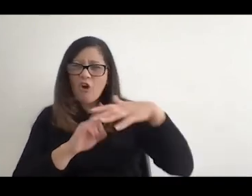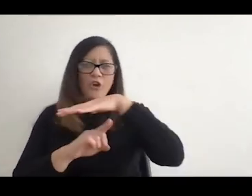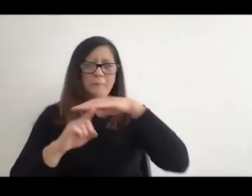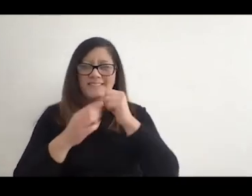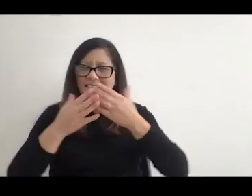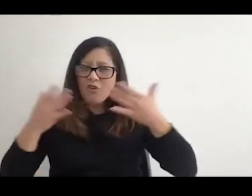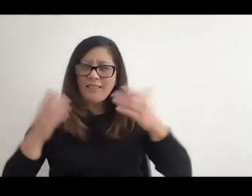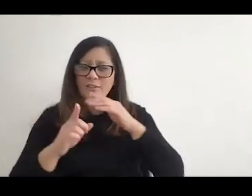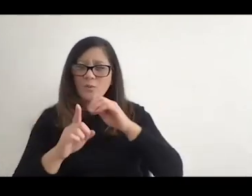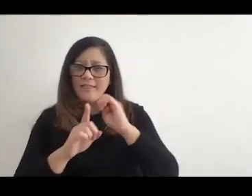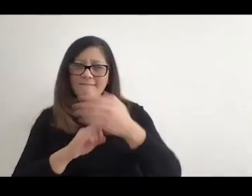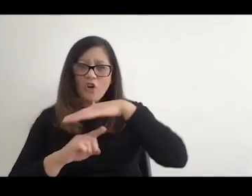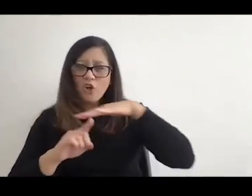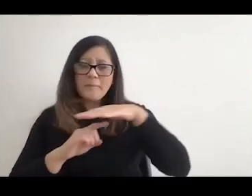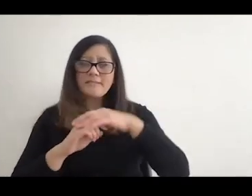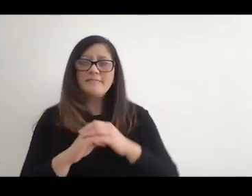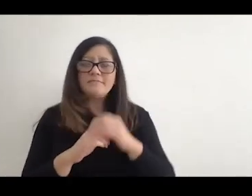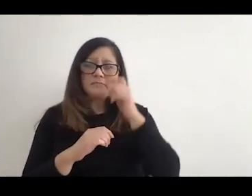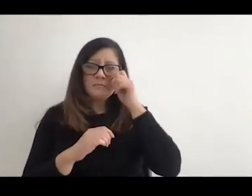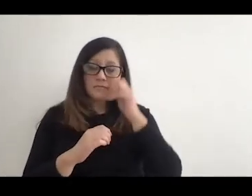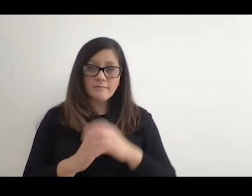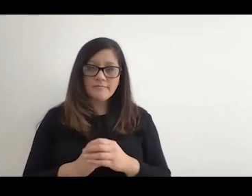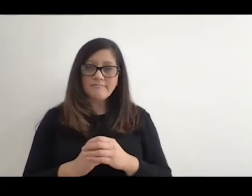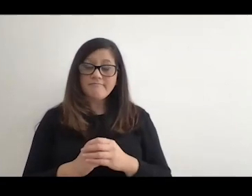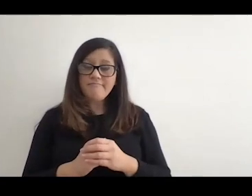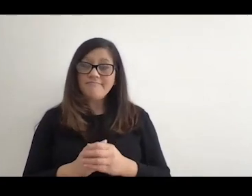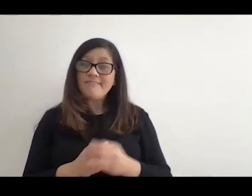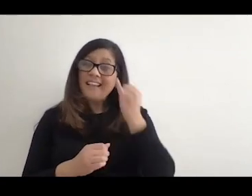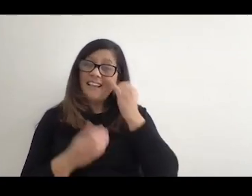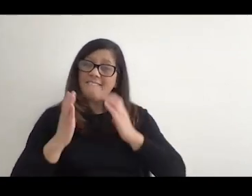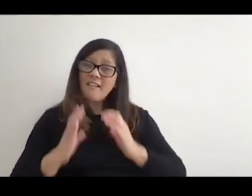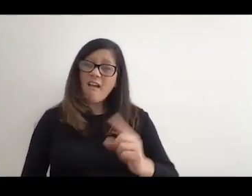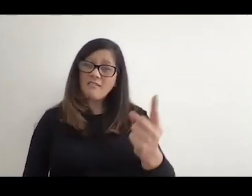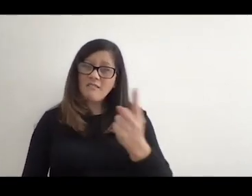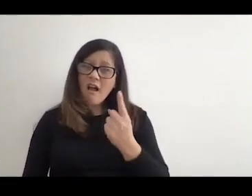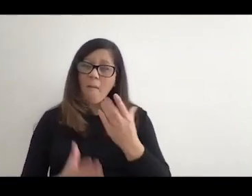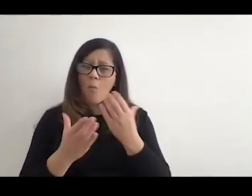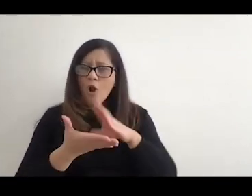If I have a client that comes to me and they're interested in getting into the